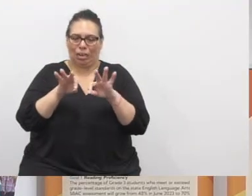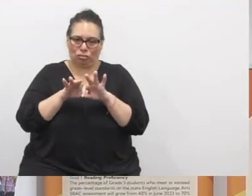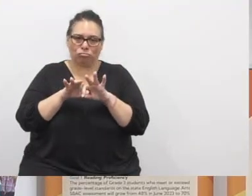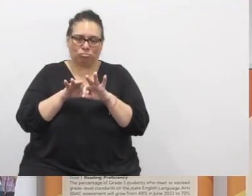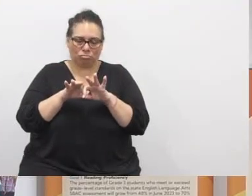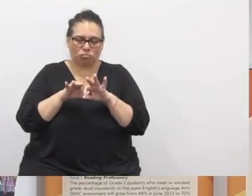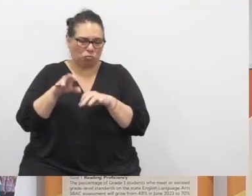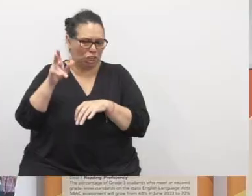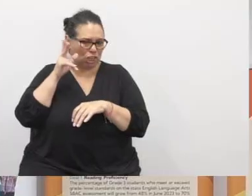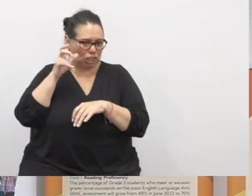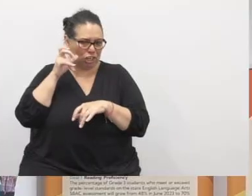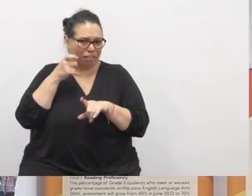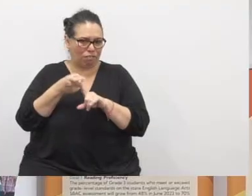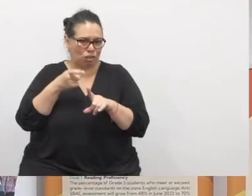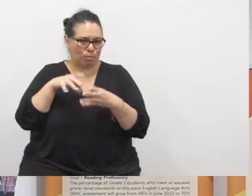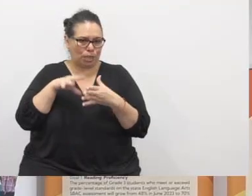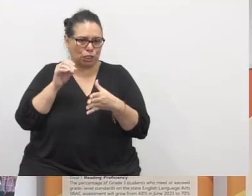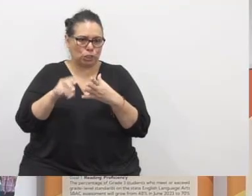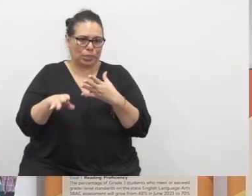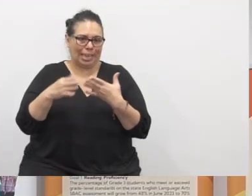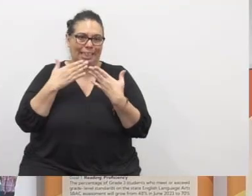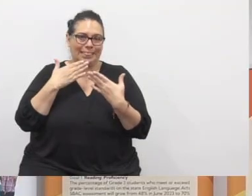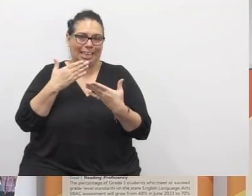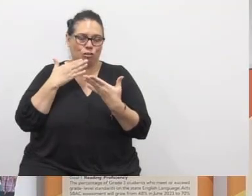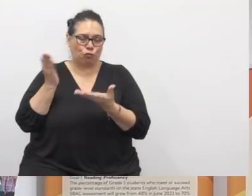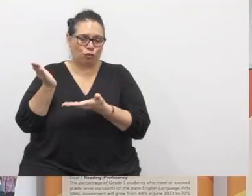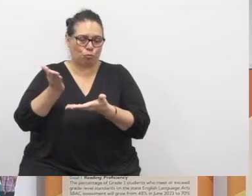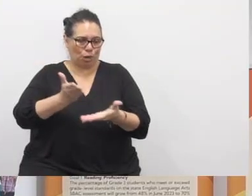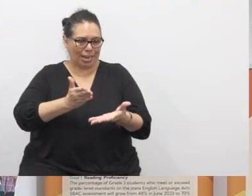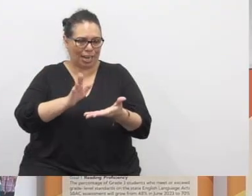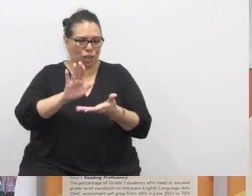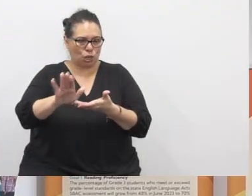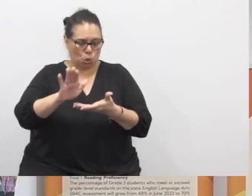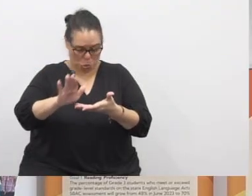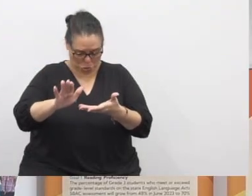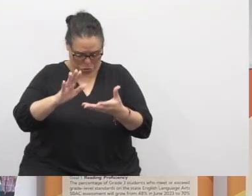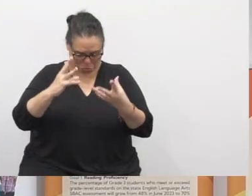So thank you for bringing your beautiful advocacy voices